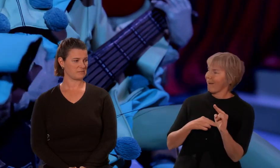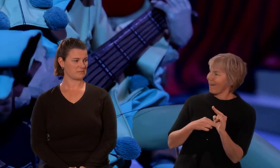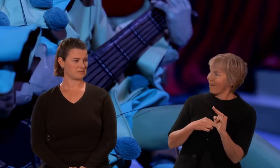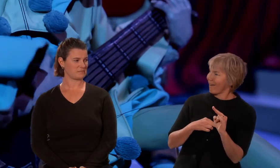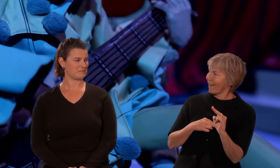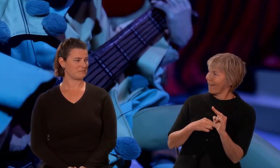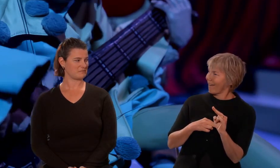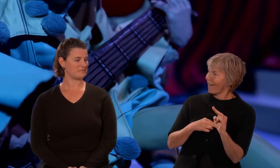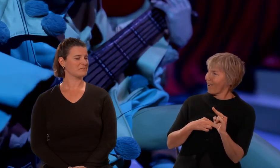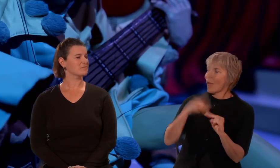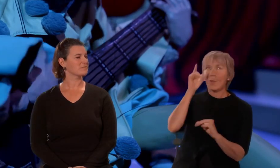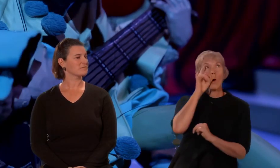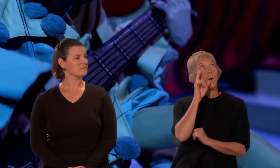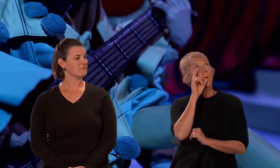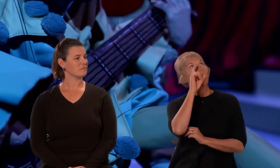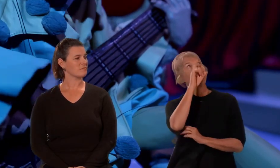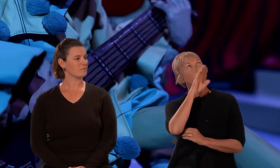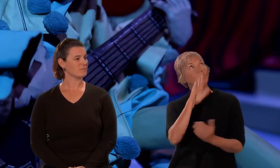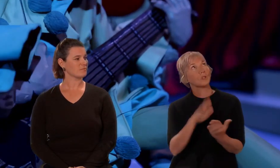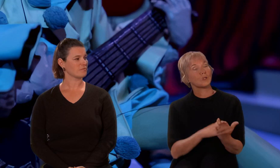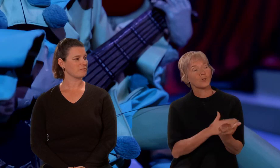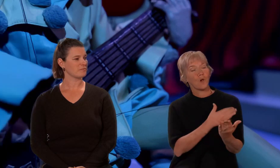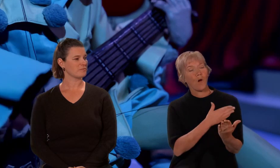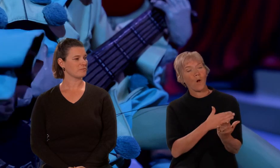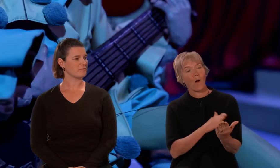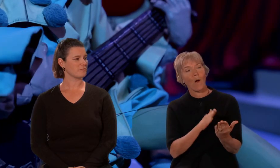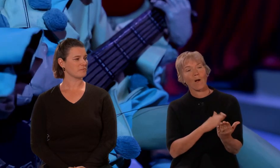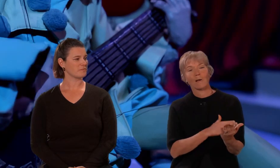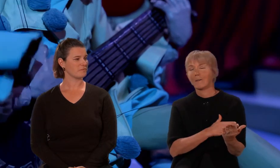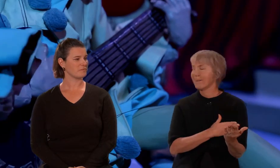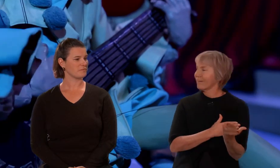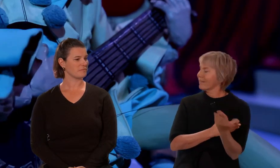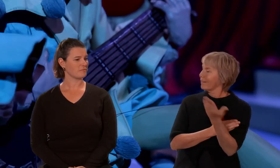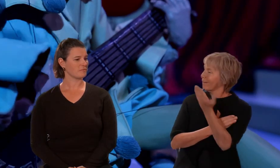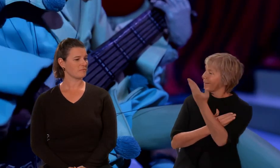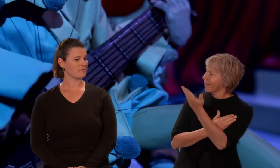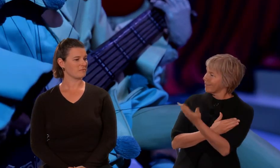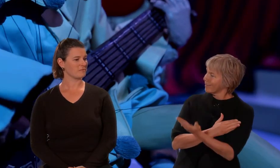The moon has a song for you, Princess